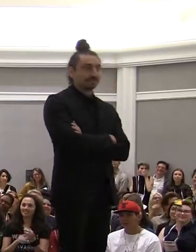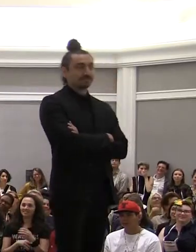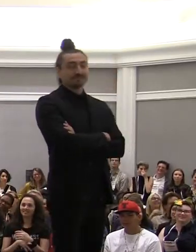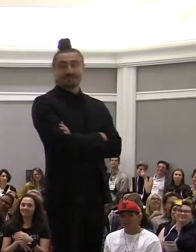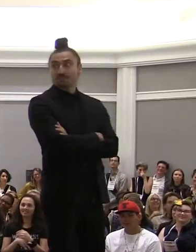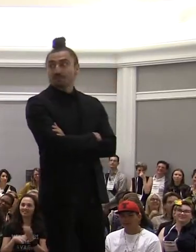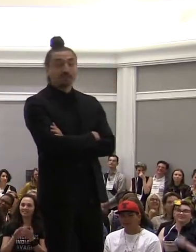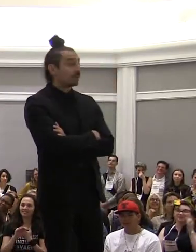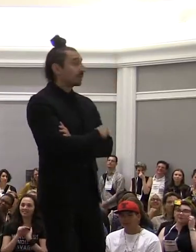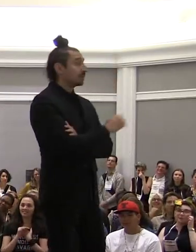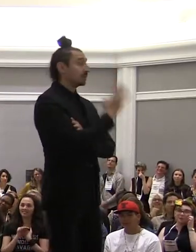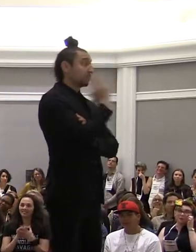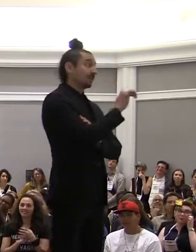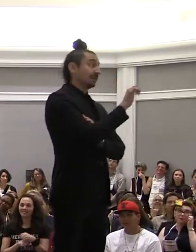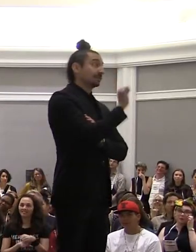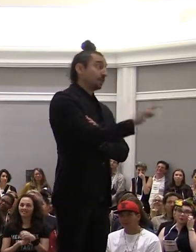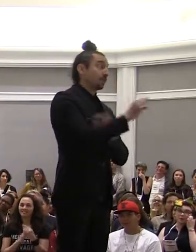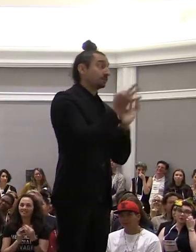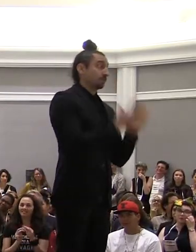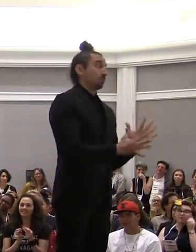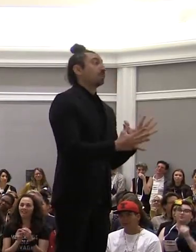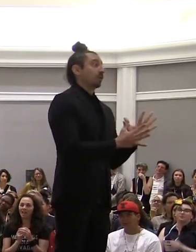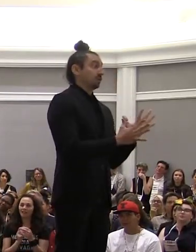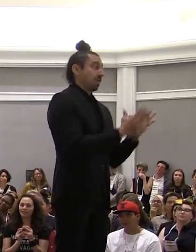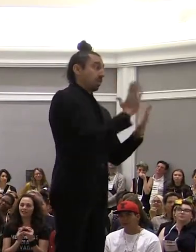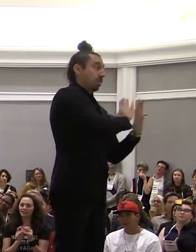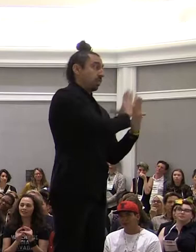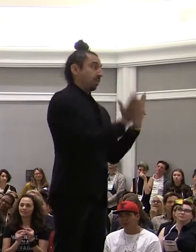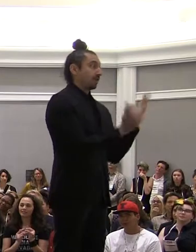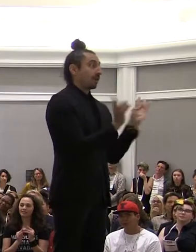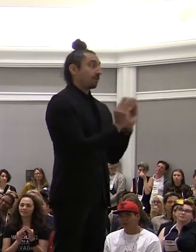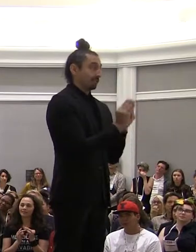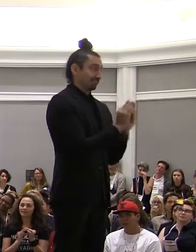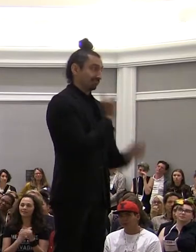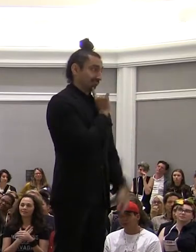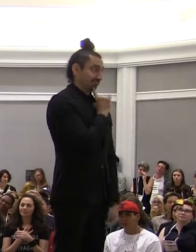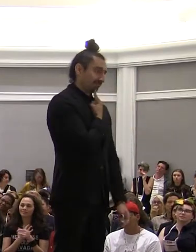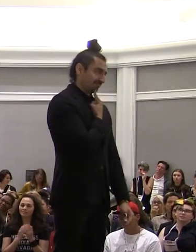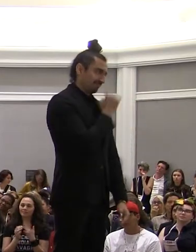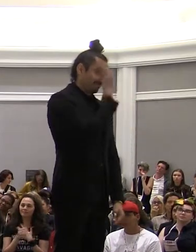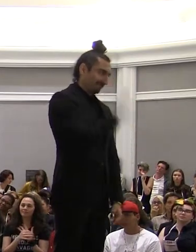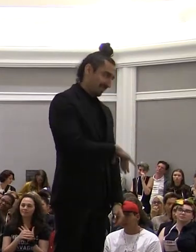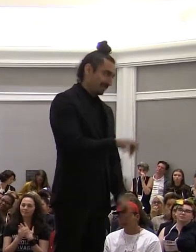We're going to have a lots throughout the conference. And in all seriousness, I just want to be clear